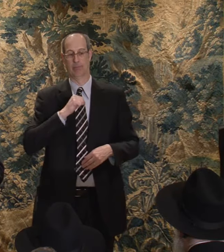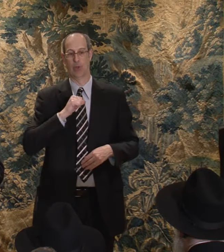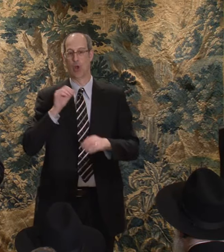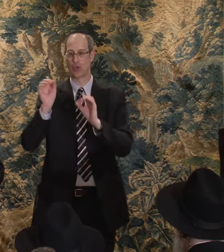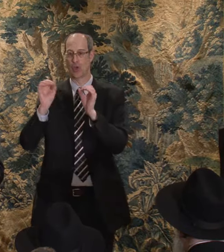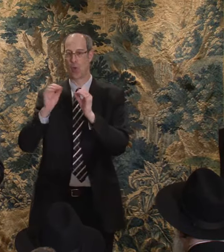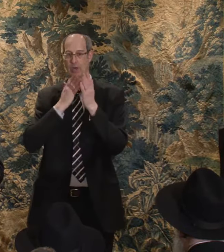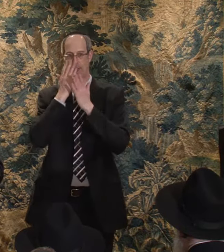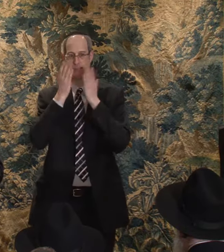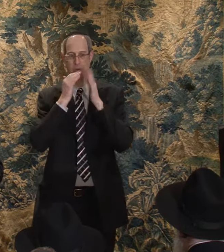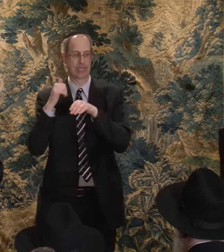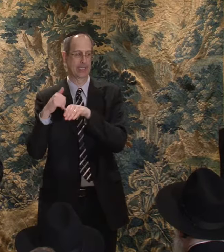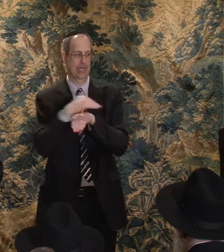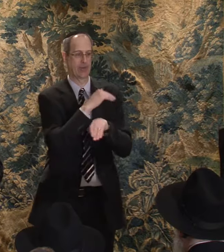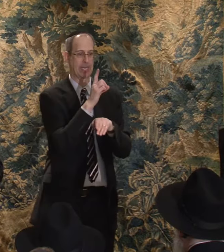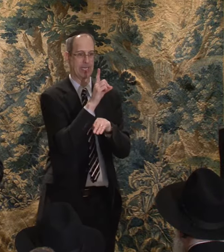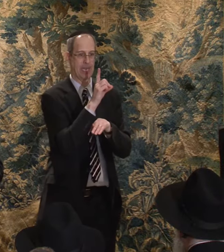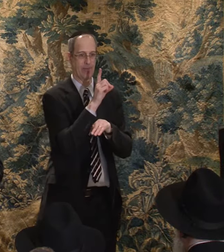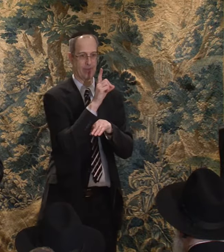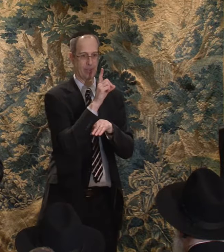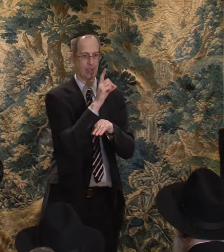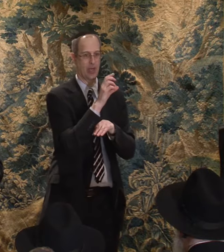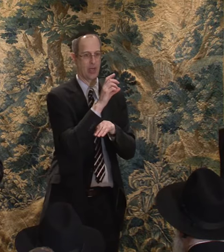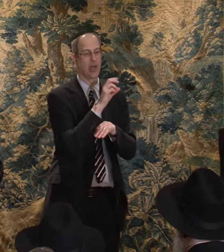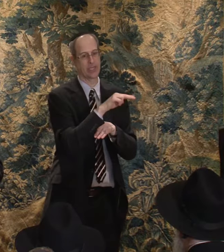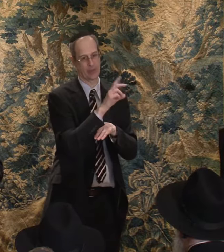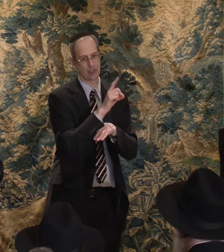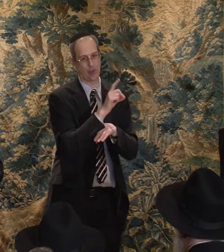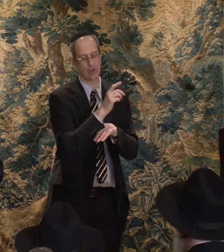embarrassed the sense of nefesh of it we would be able to have all those children